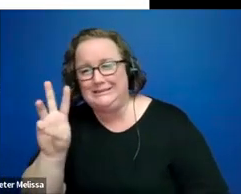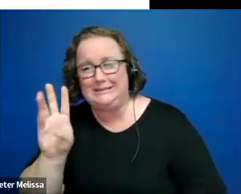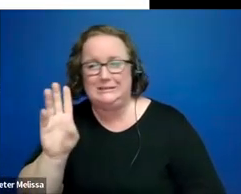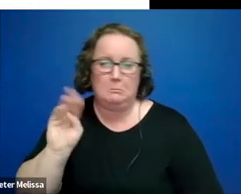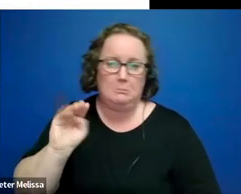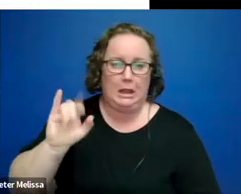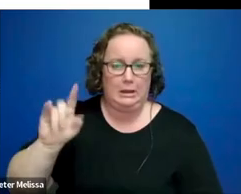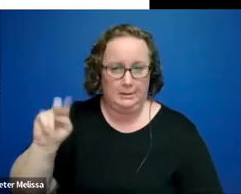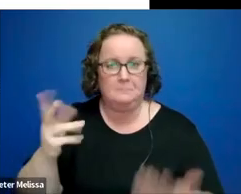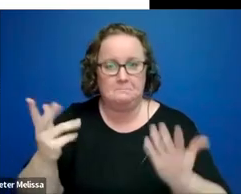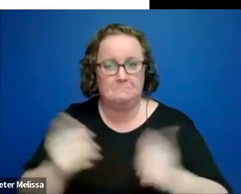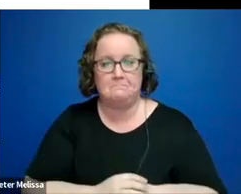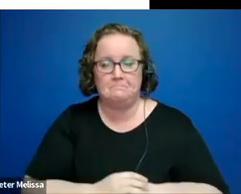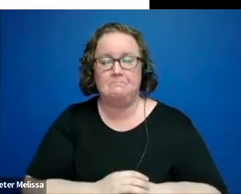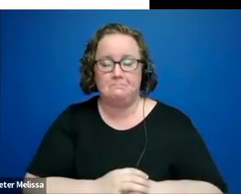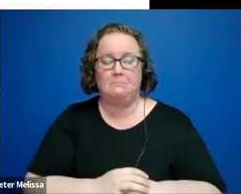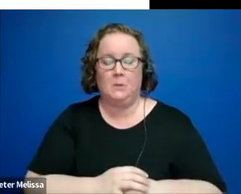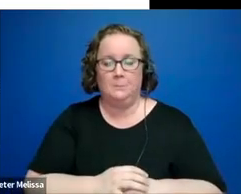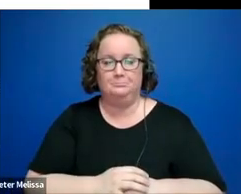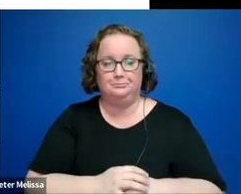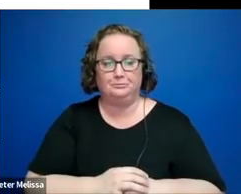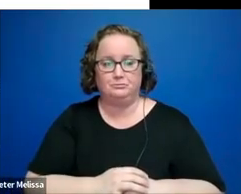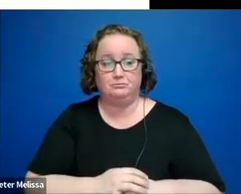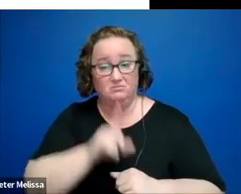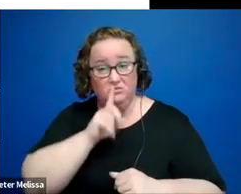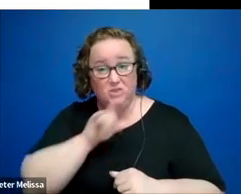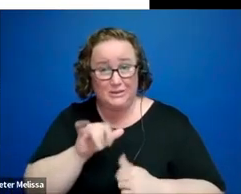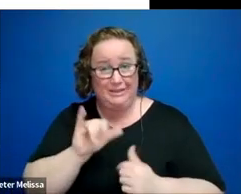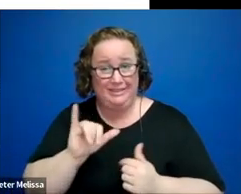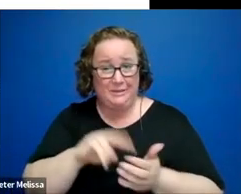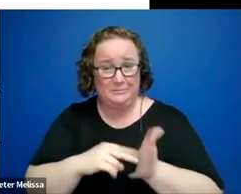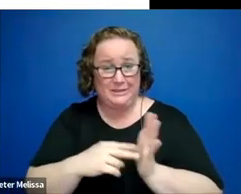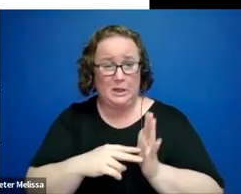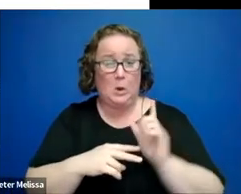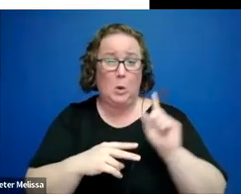and it works out to be about one in 10 children in